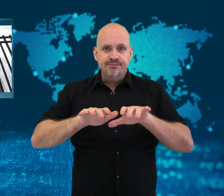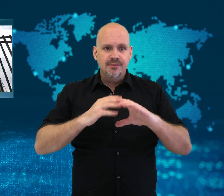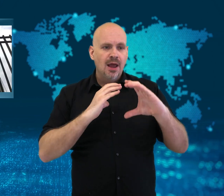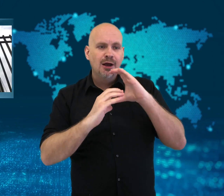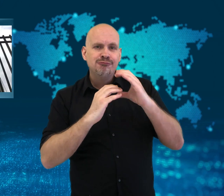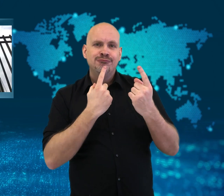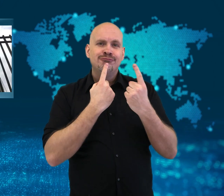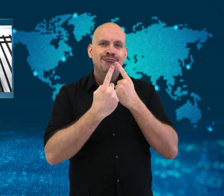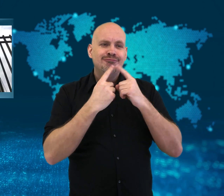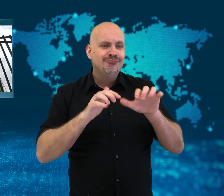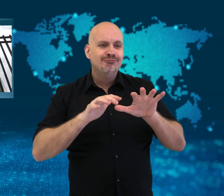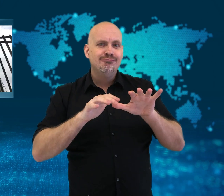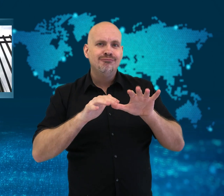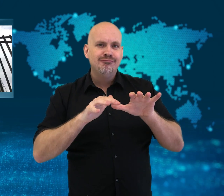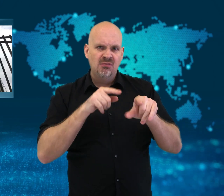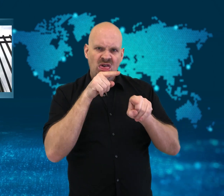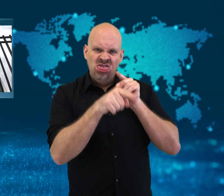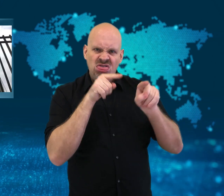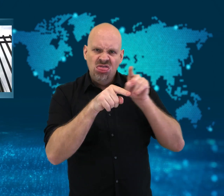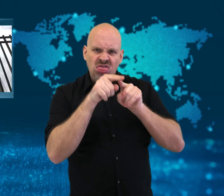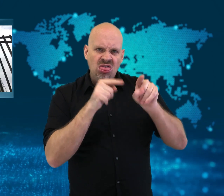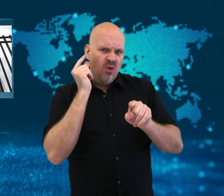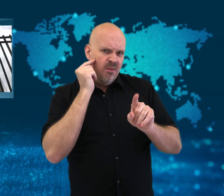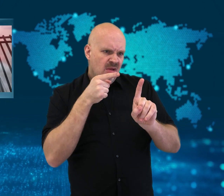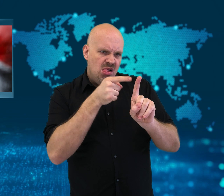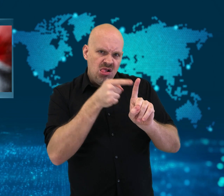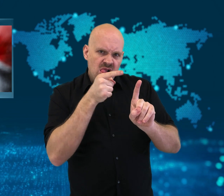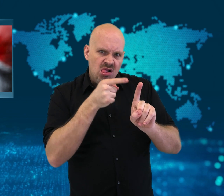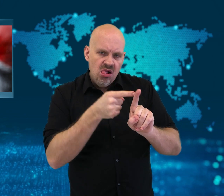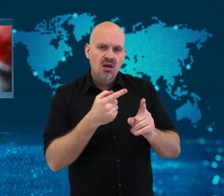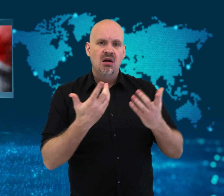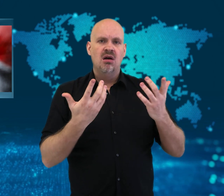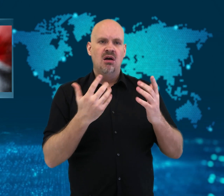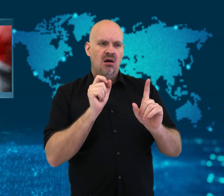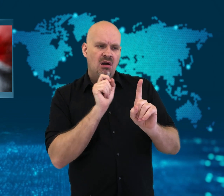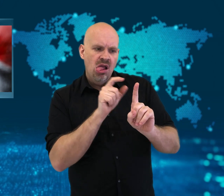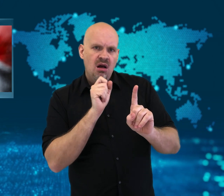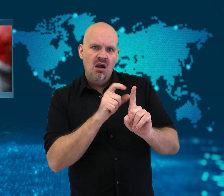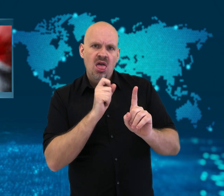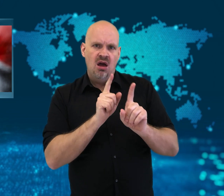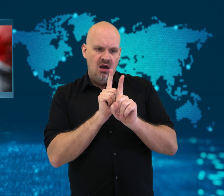This also includes cyber bullying,